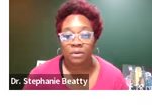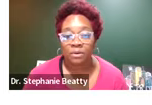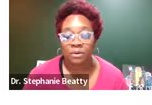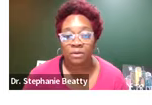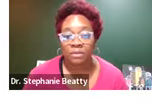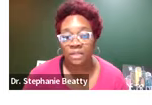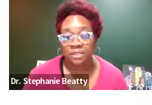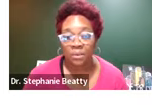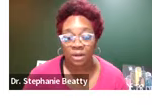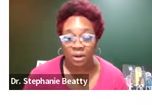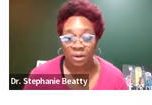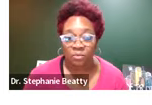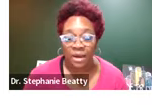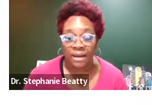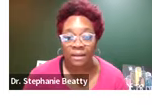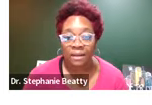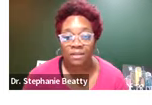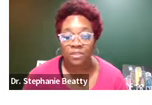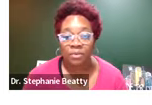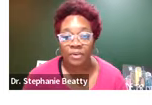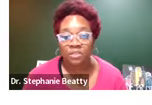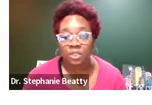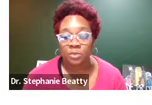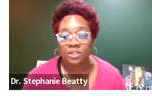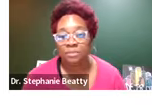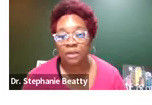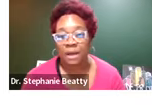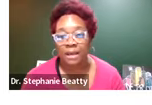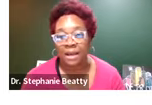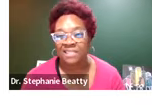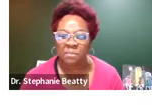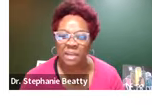other things going on, right? So facial expression and eye contact